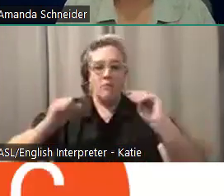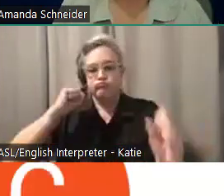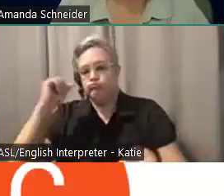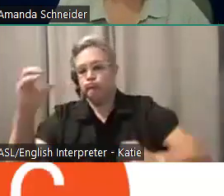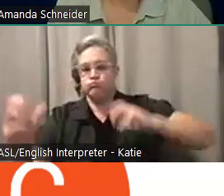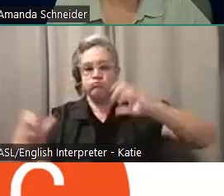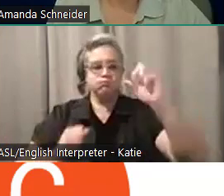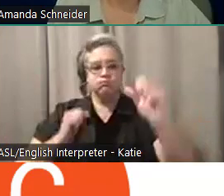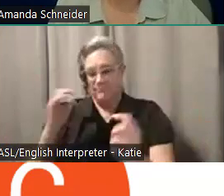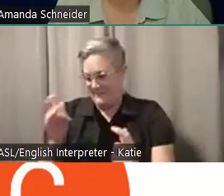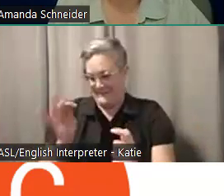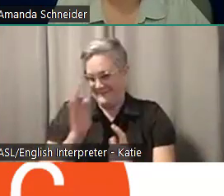those resources.